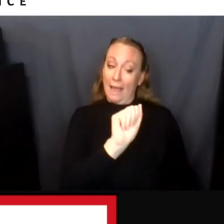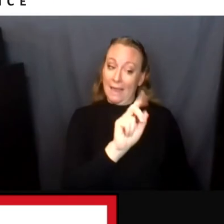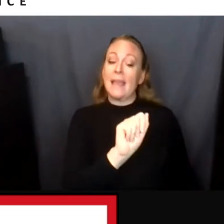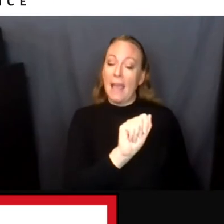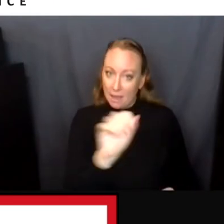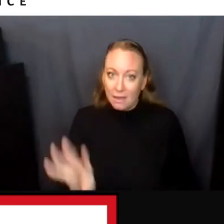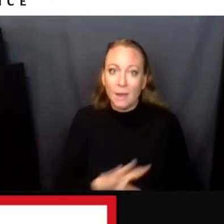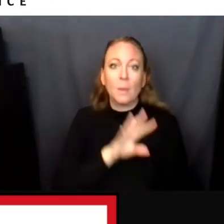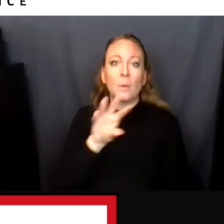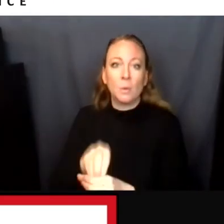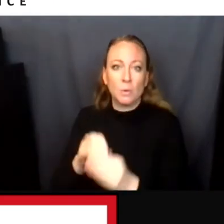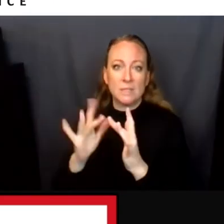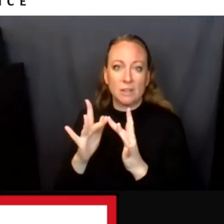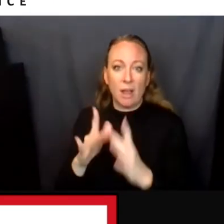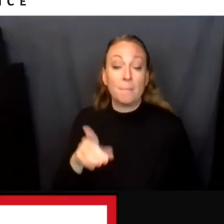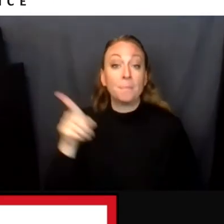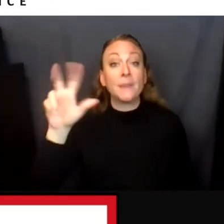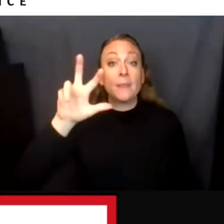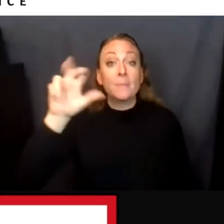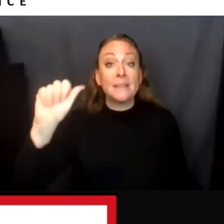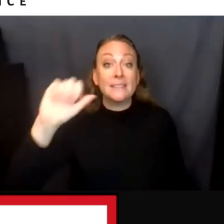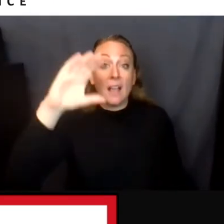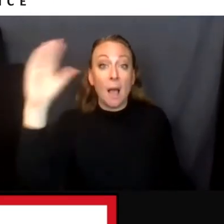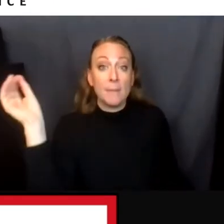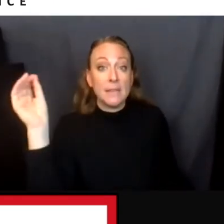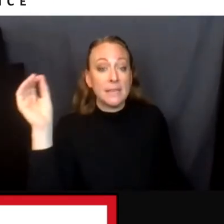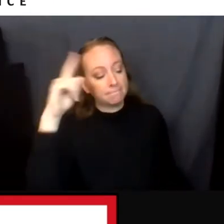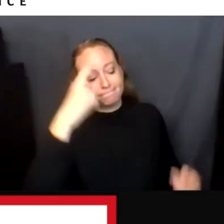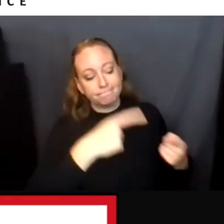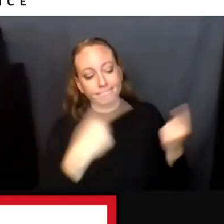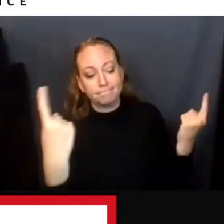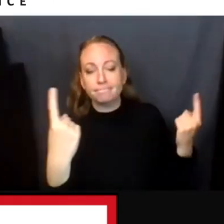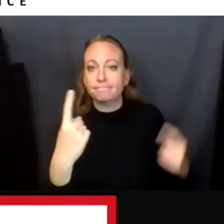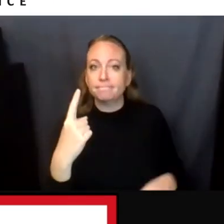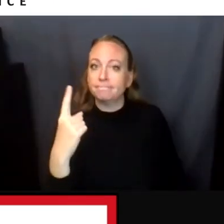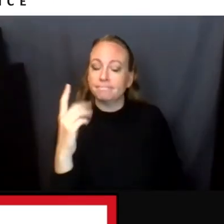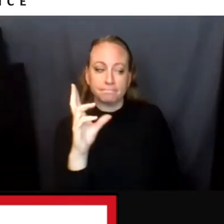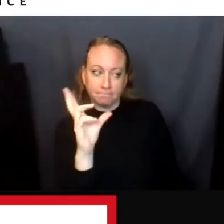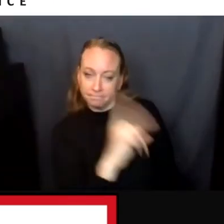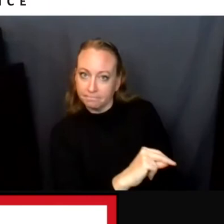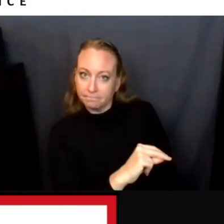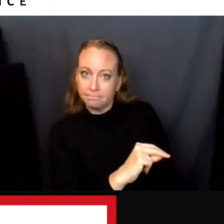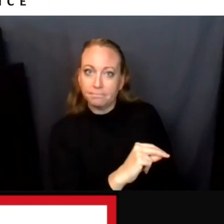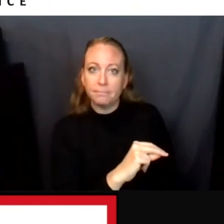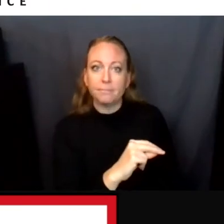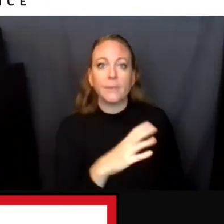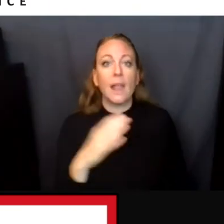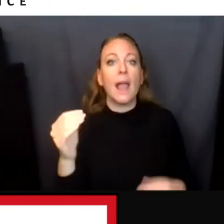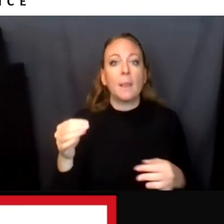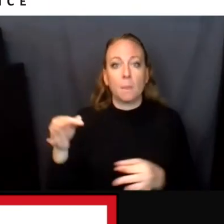Well, the pizza company went against it and the lower courts ruled against them.